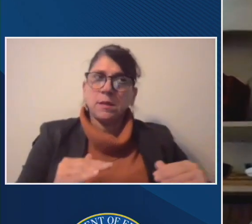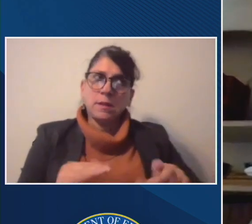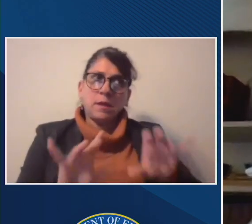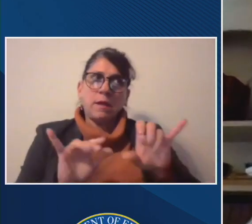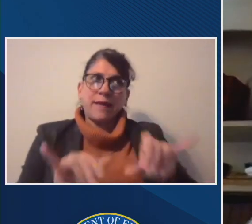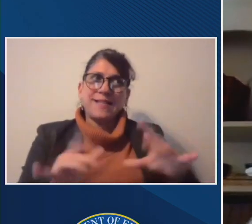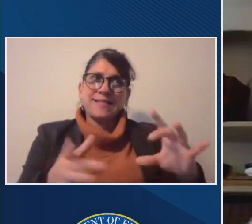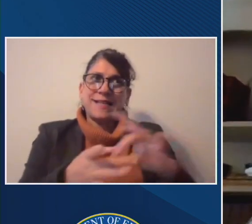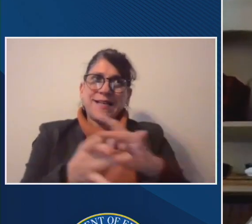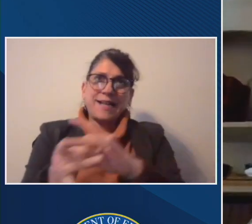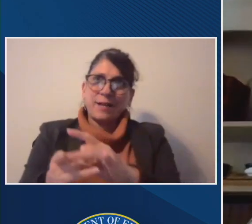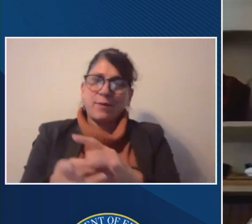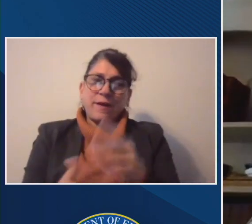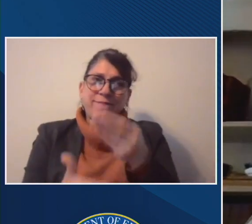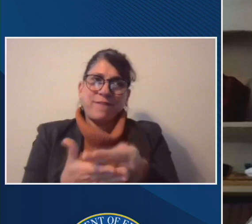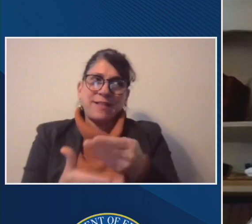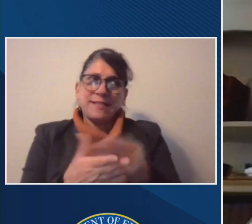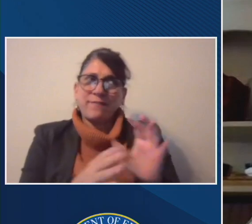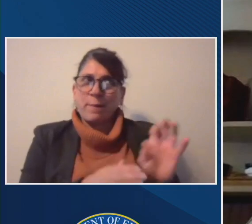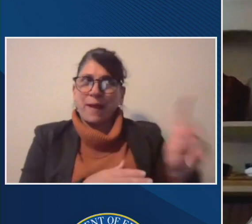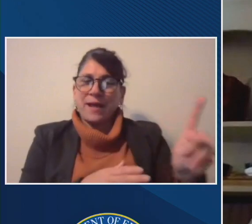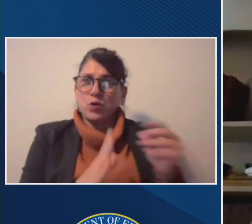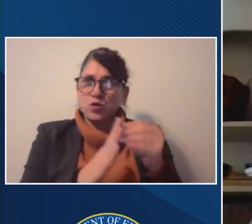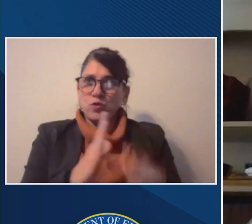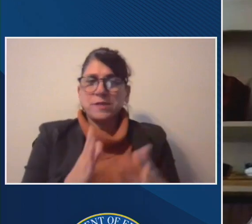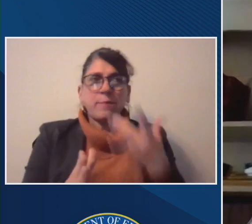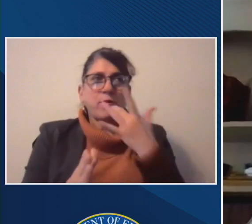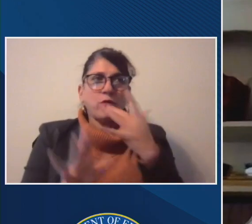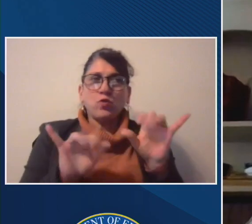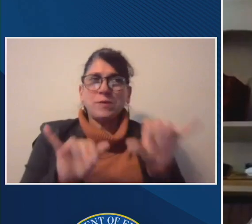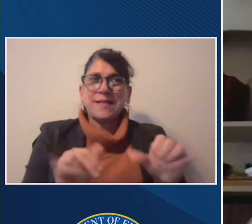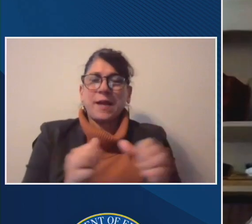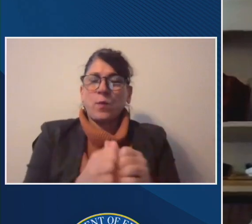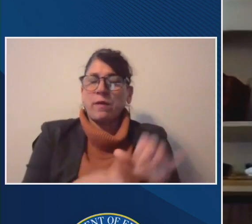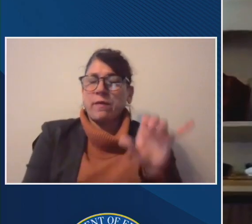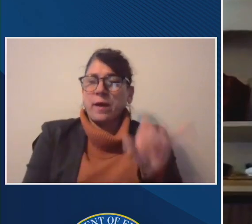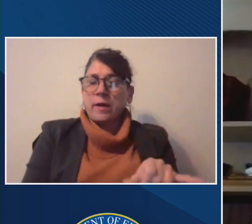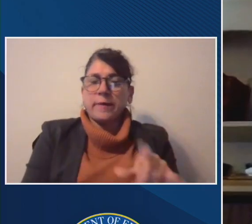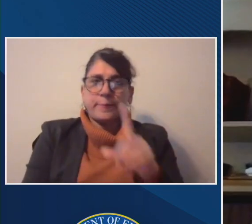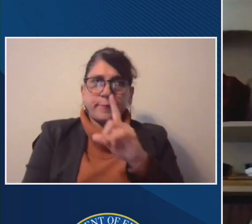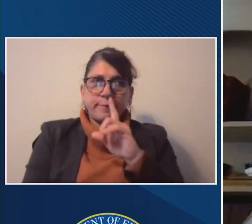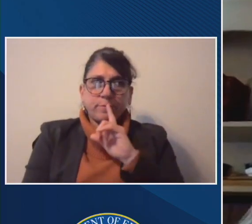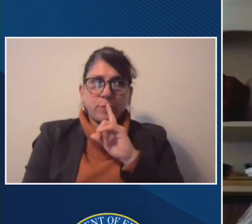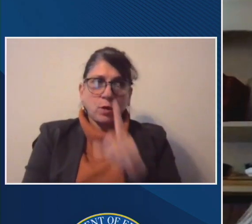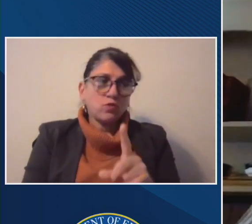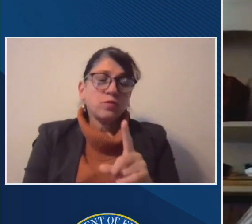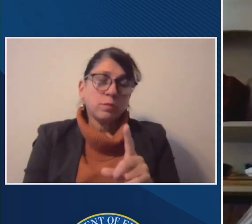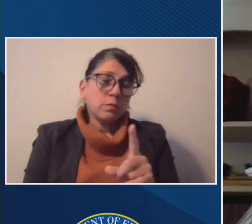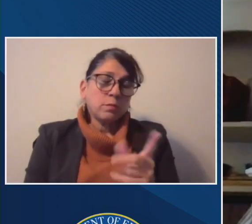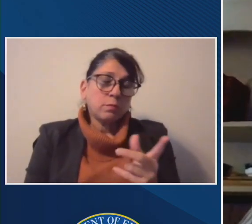getting funds back to student, I'd like to stay with that. I am certainly amenable to looking at a change that would allow you to carry it